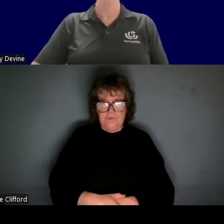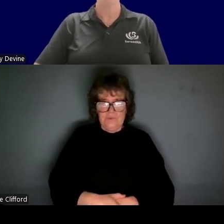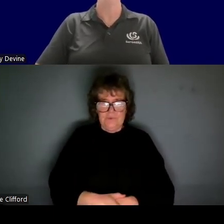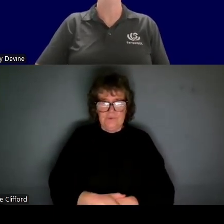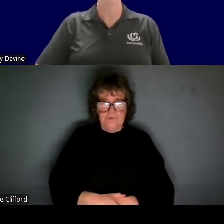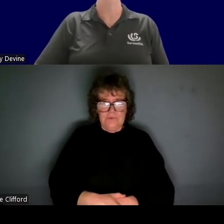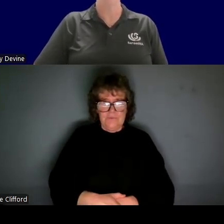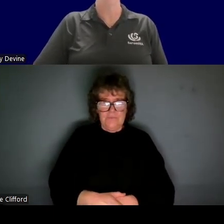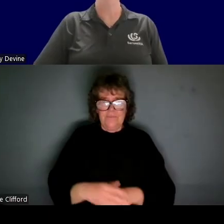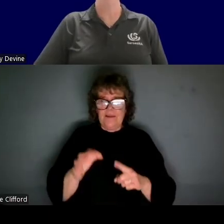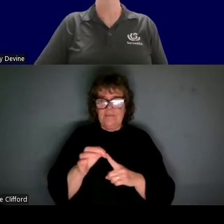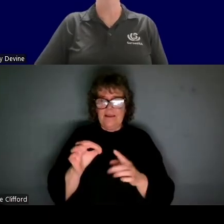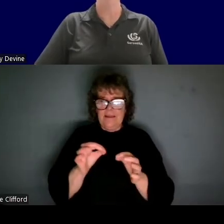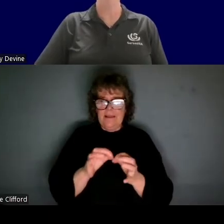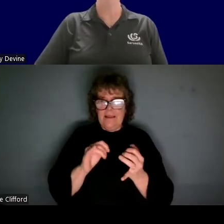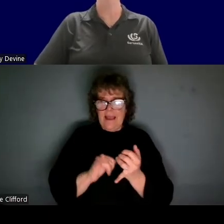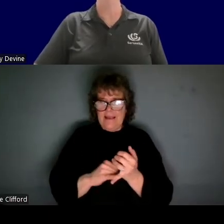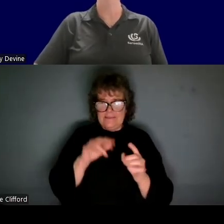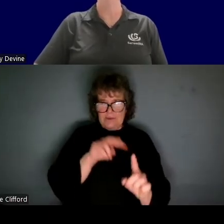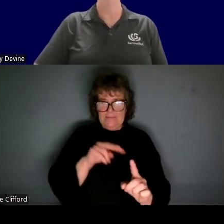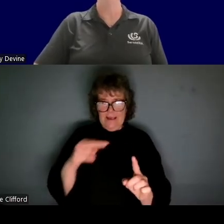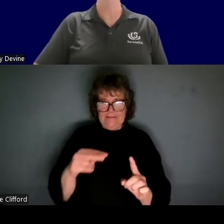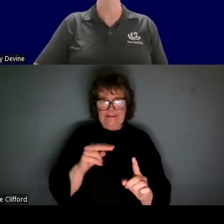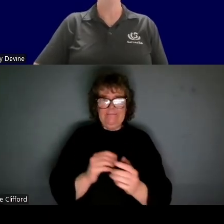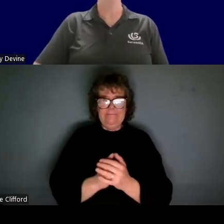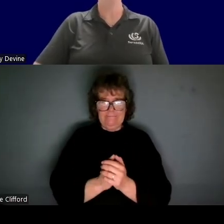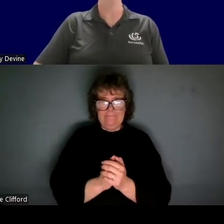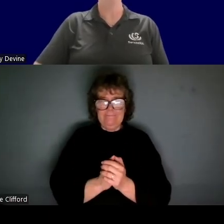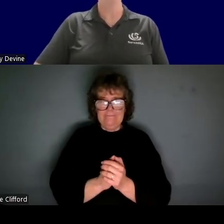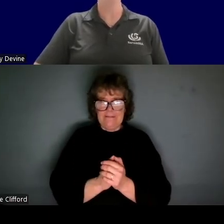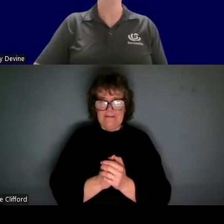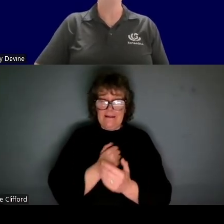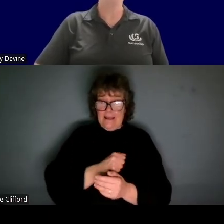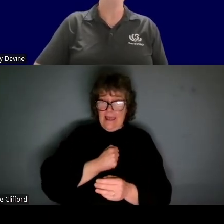From a PBS perspective, a practitioner perspective, our job is to look through that